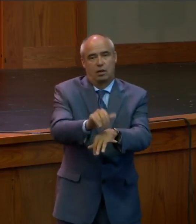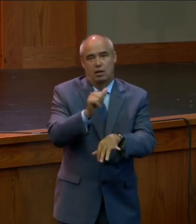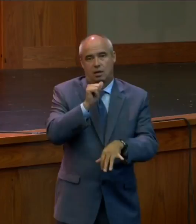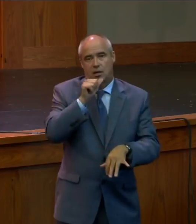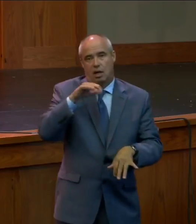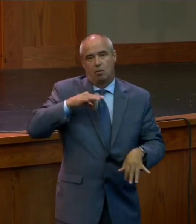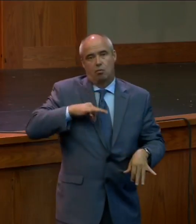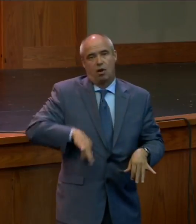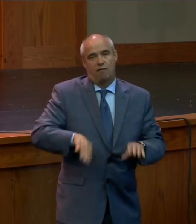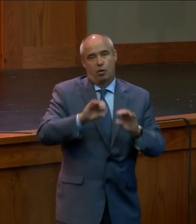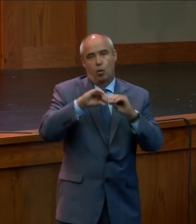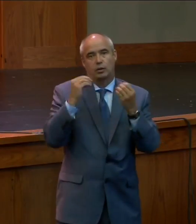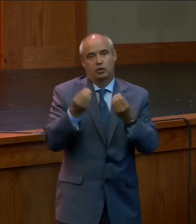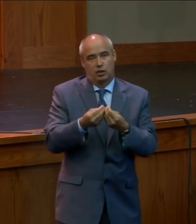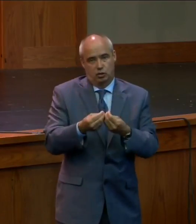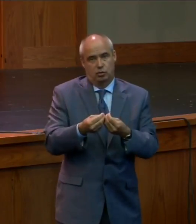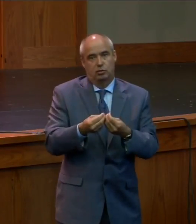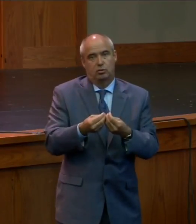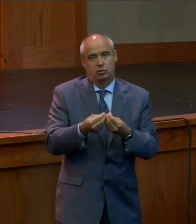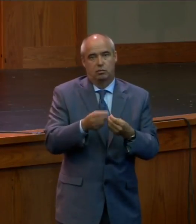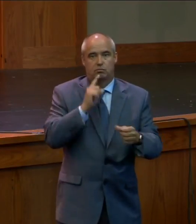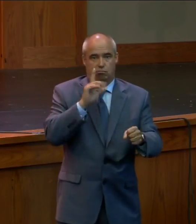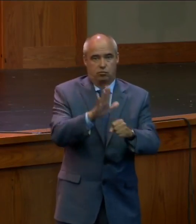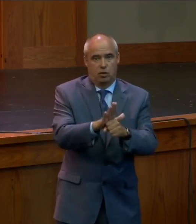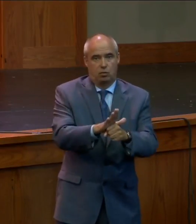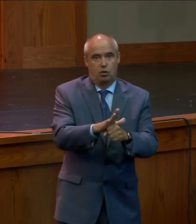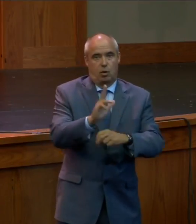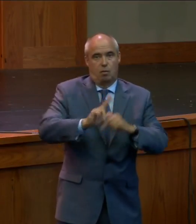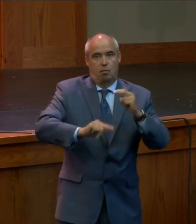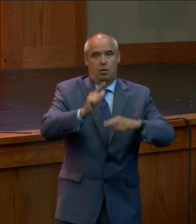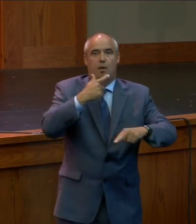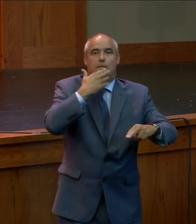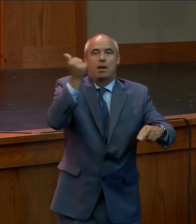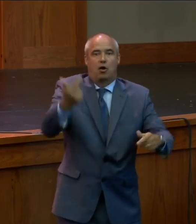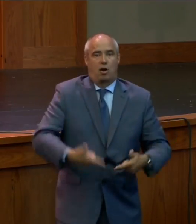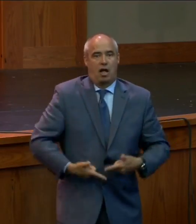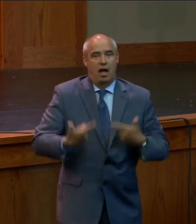ORGANIZATION DEDICATED TO BUILDING BETTER LIVES FOR